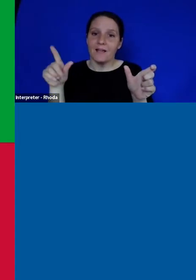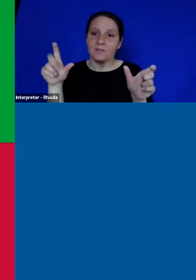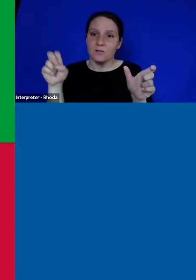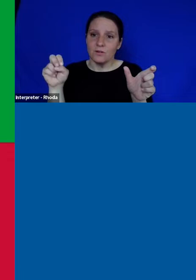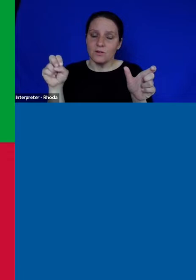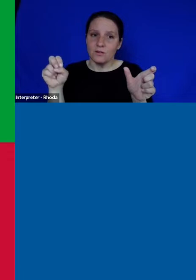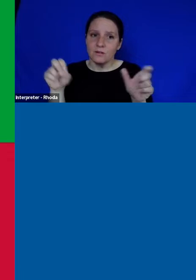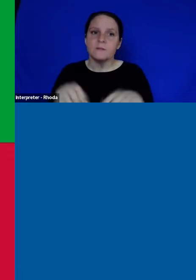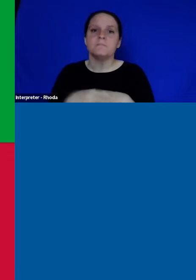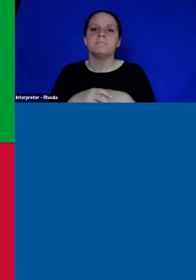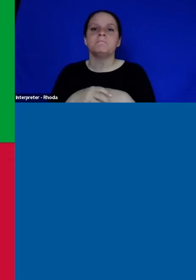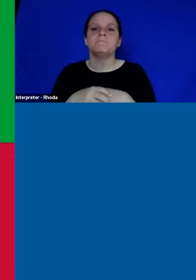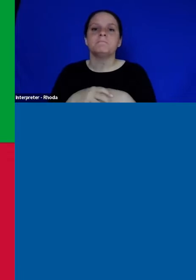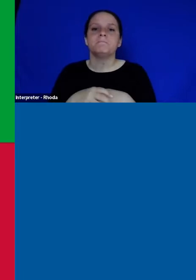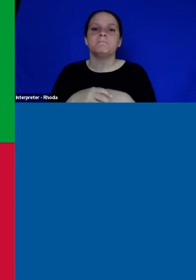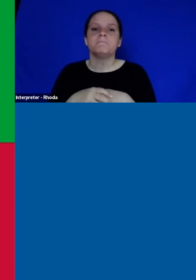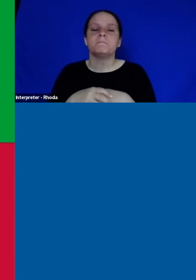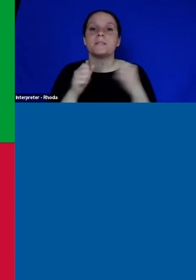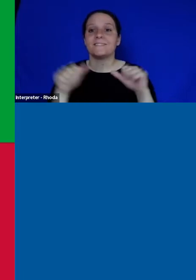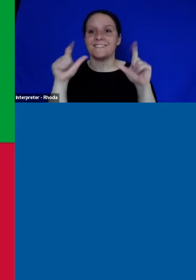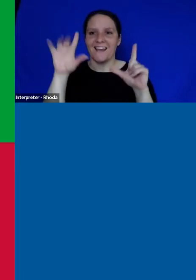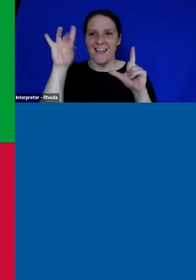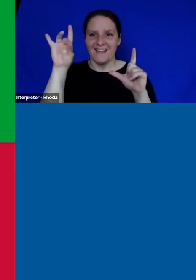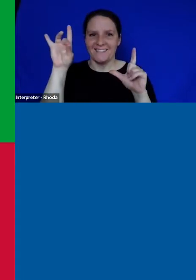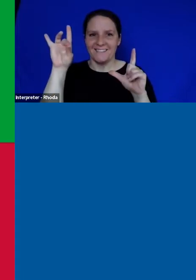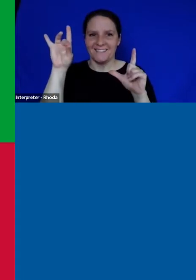Slide eight, contrast ratios and colorblindness.